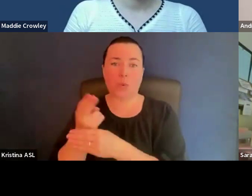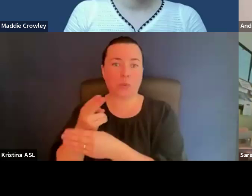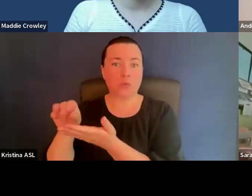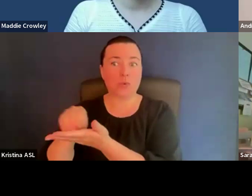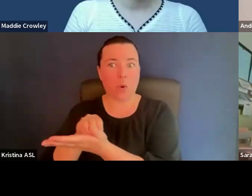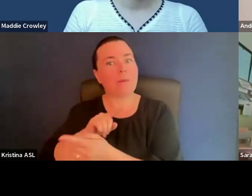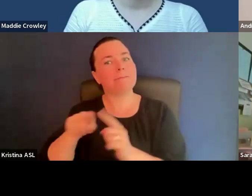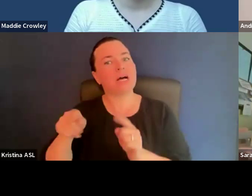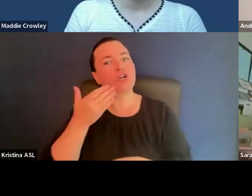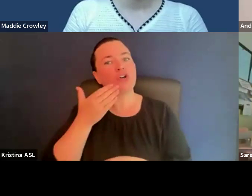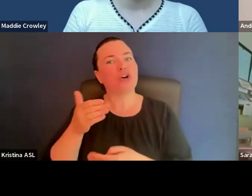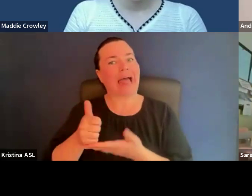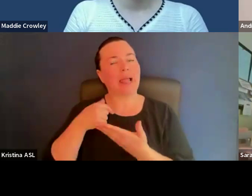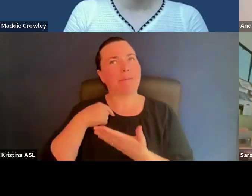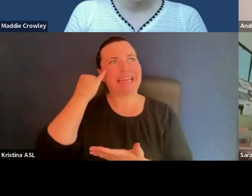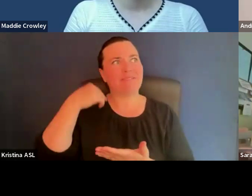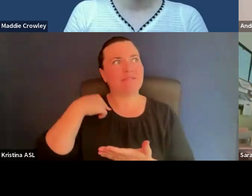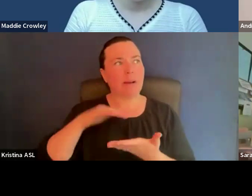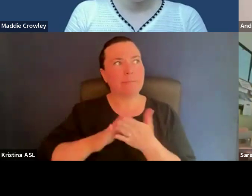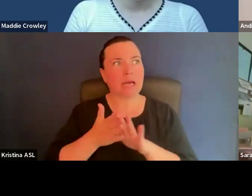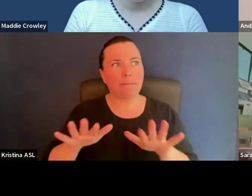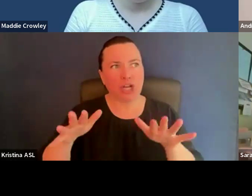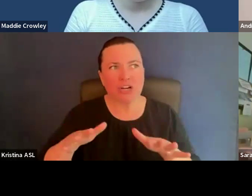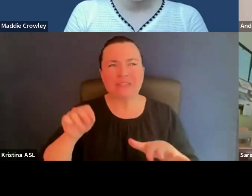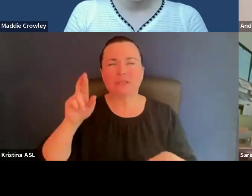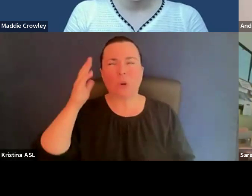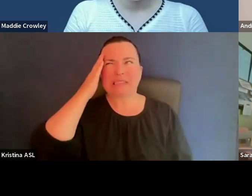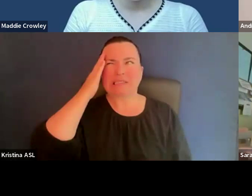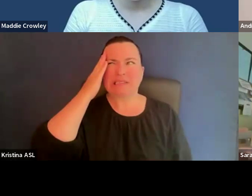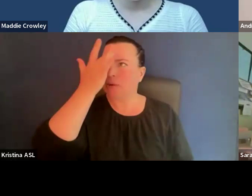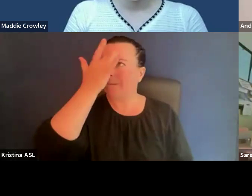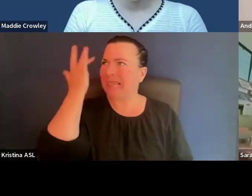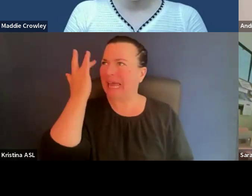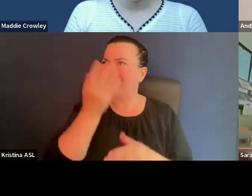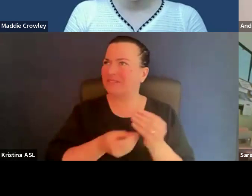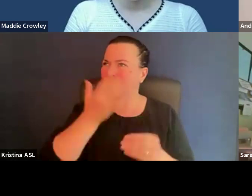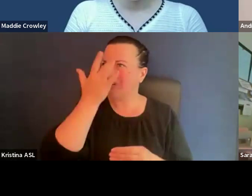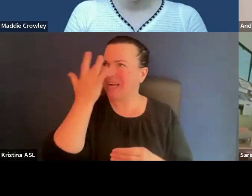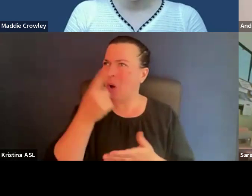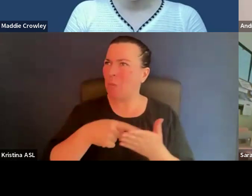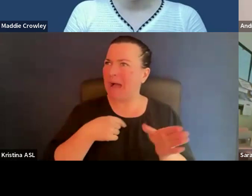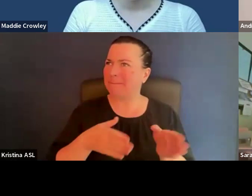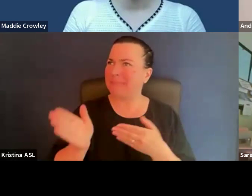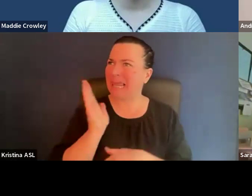or forget what I wanted to say or forget what I wanted to emphasize, the fact that it's right in front of me